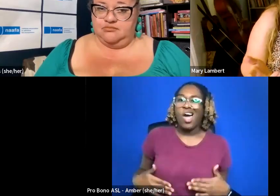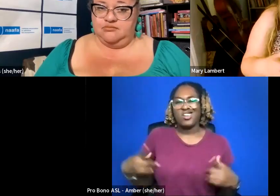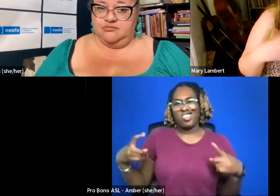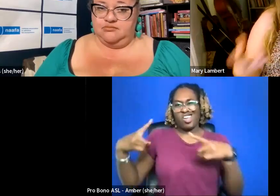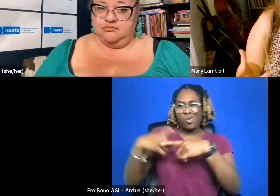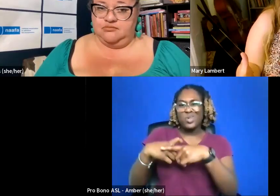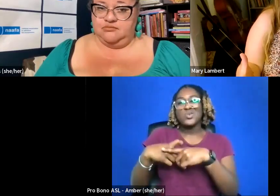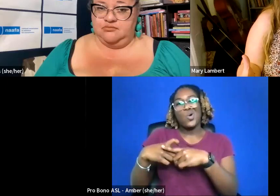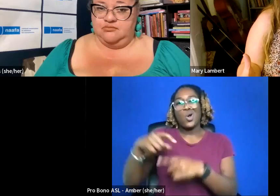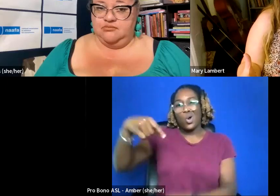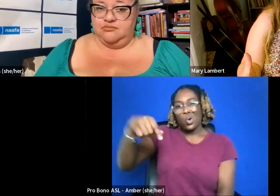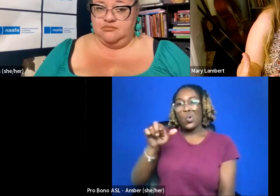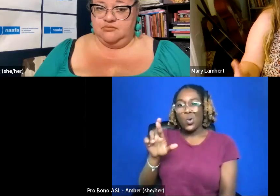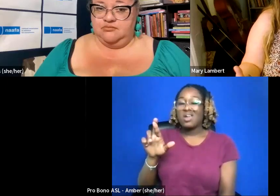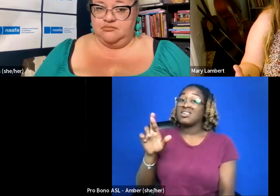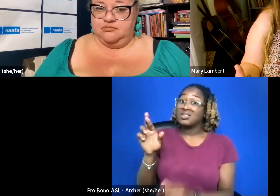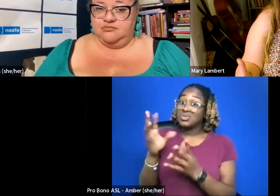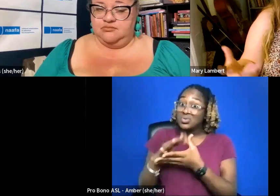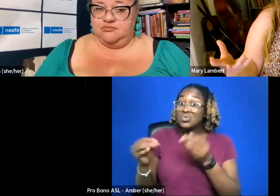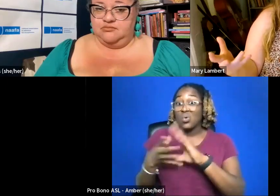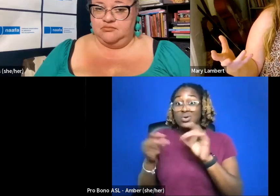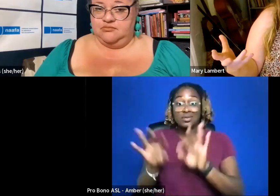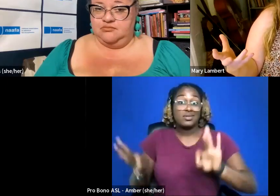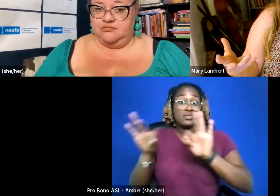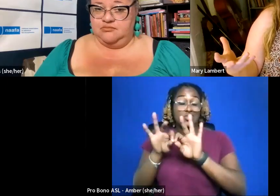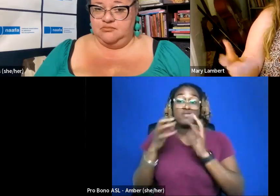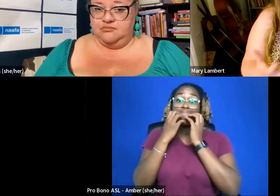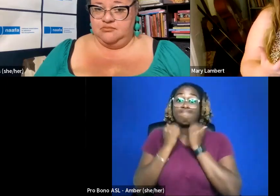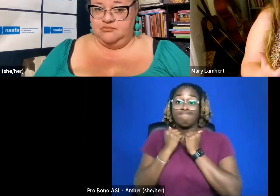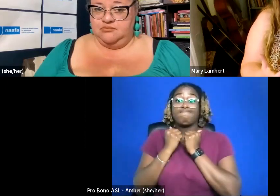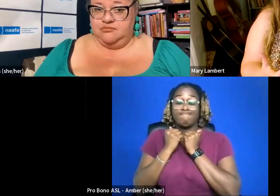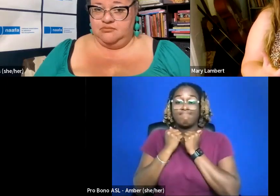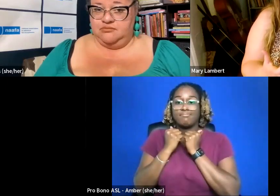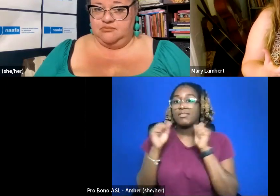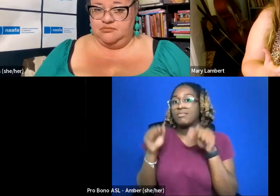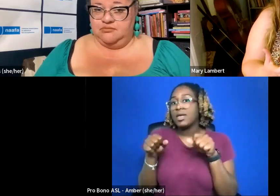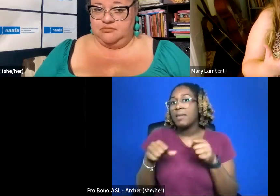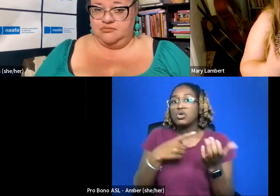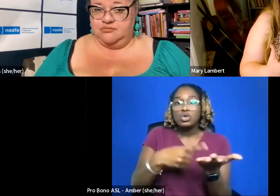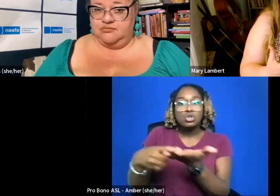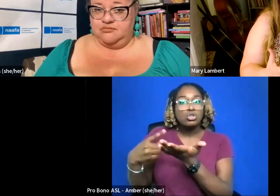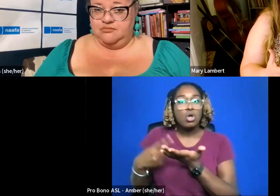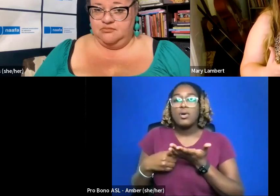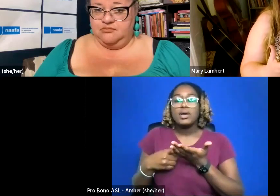Our stories are important and valuable and being able to talk about them in a vulnerable way.